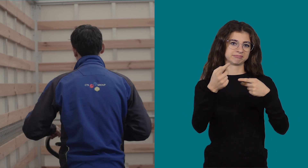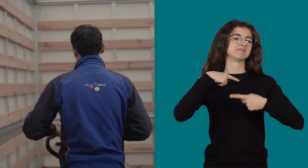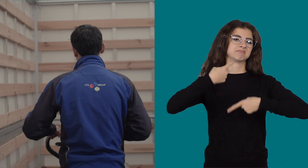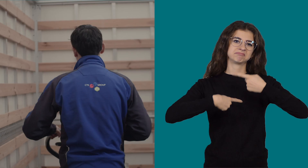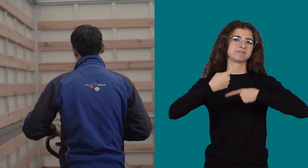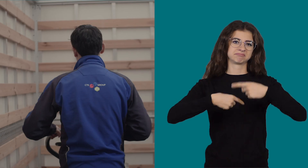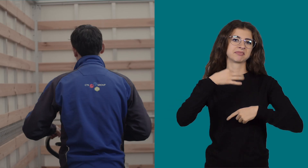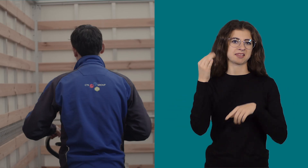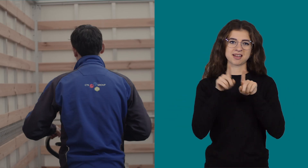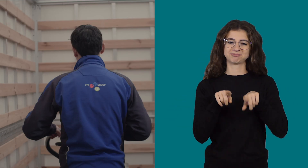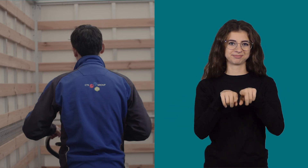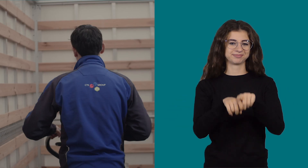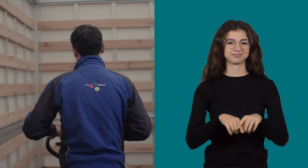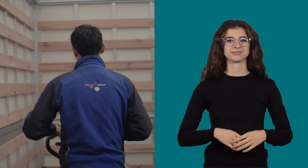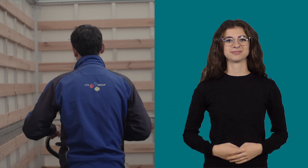That's what his day looks like.